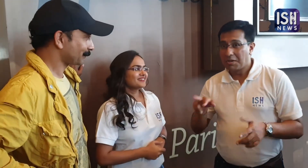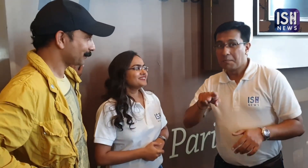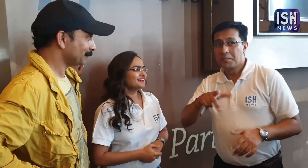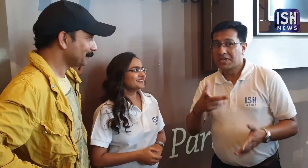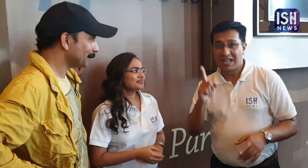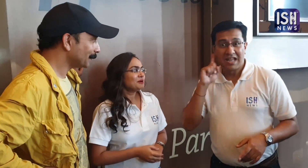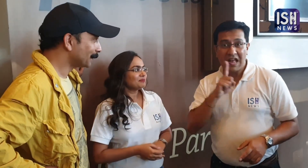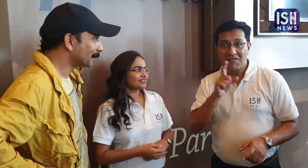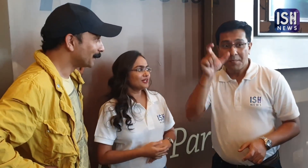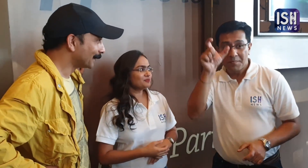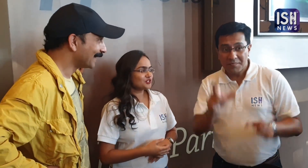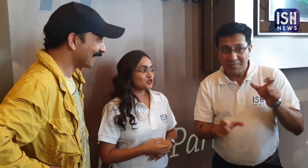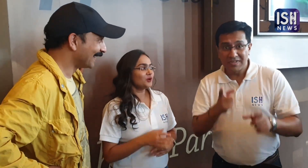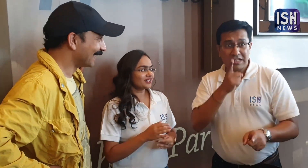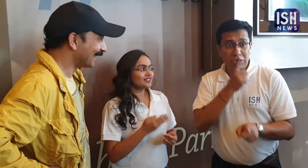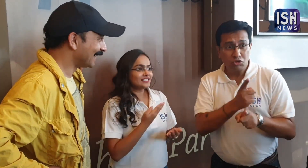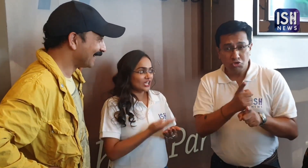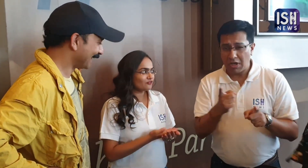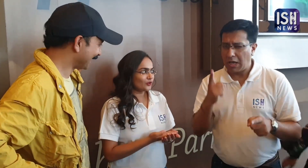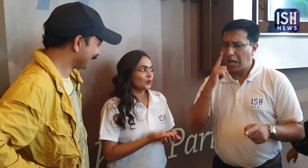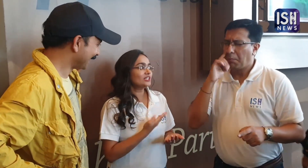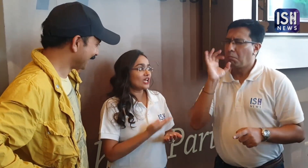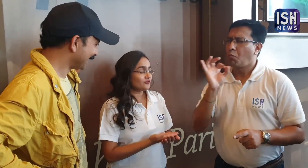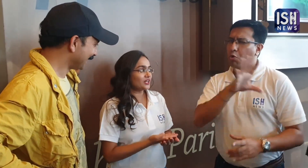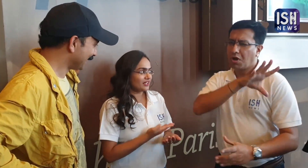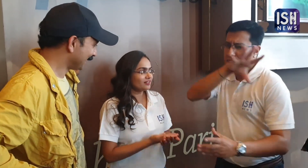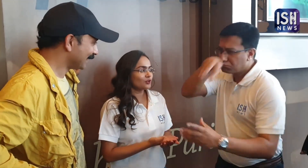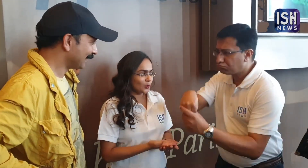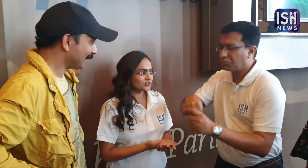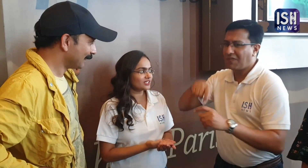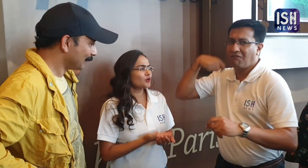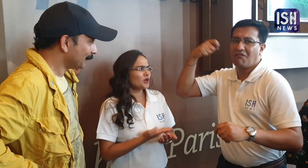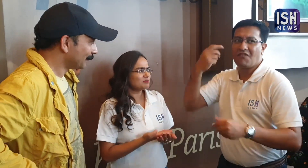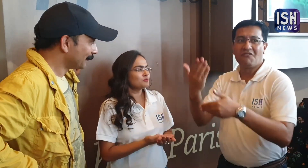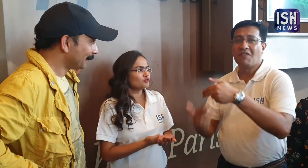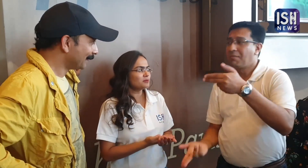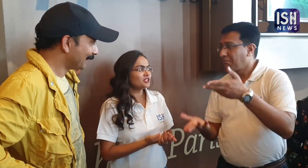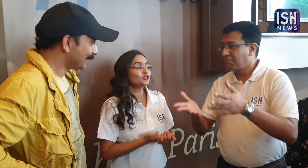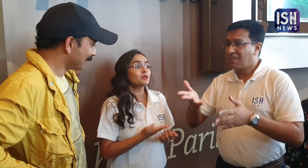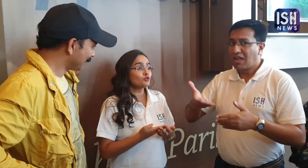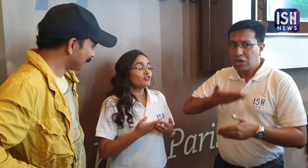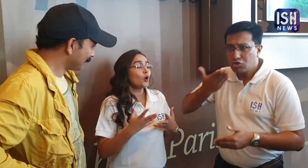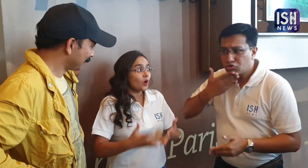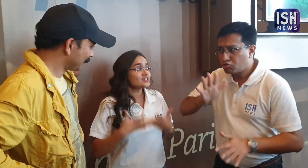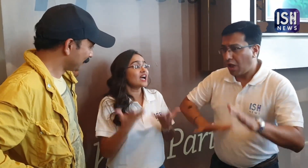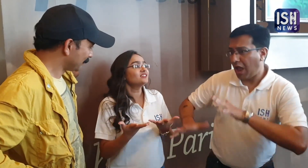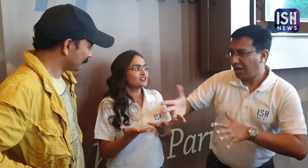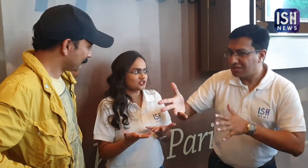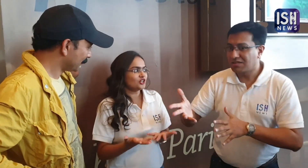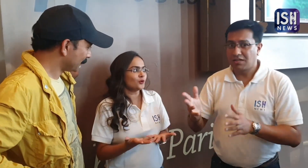This means that it is very important for a Deaf trainer to be involved in the movie.